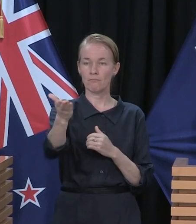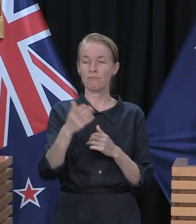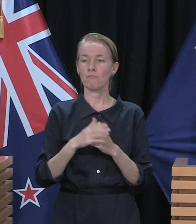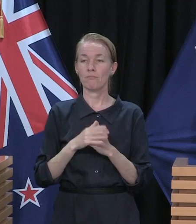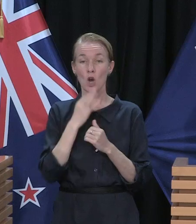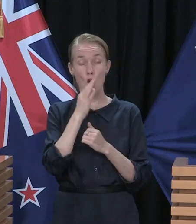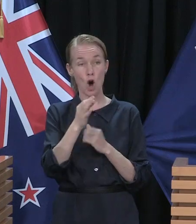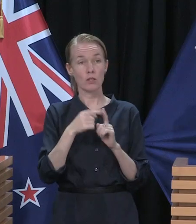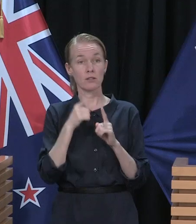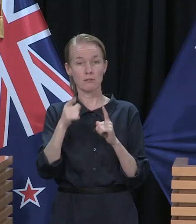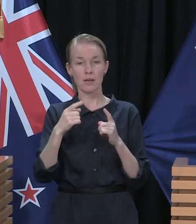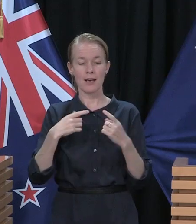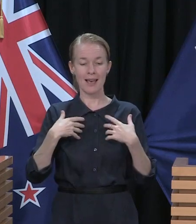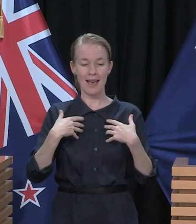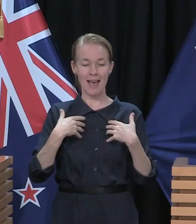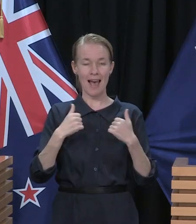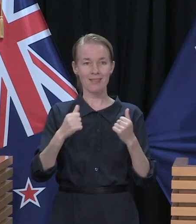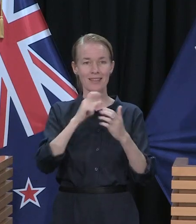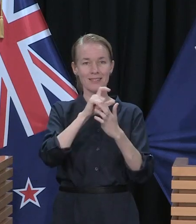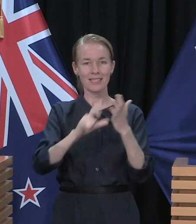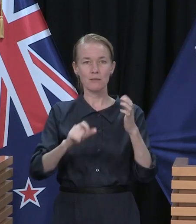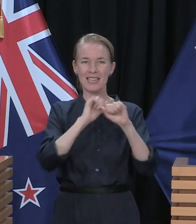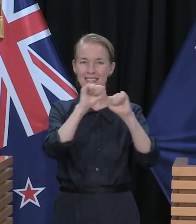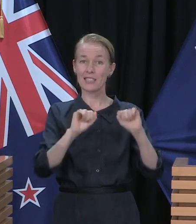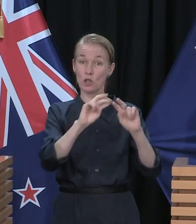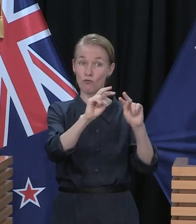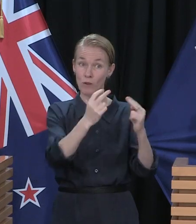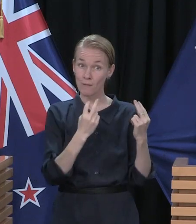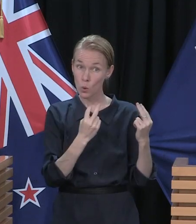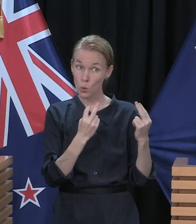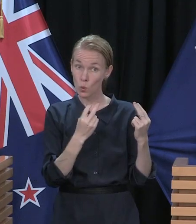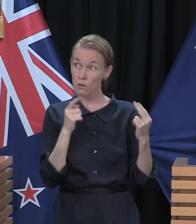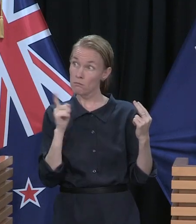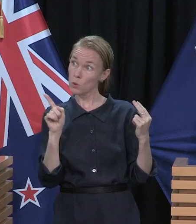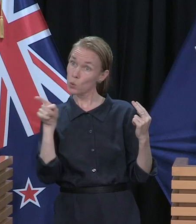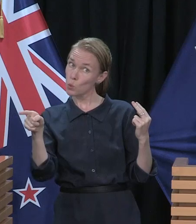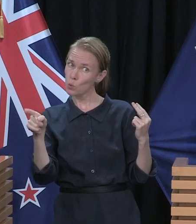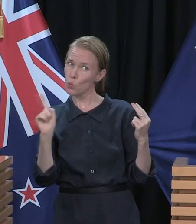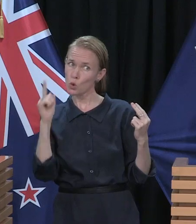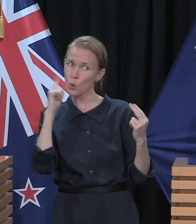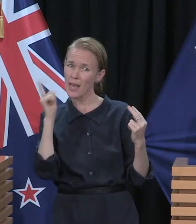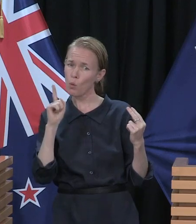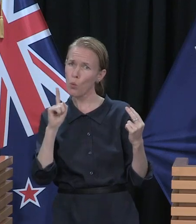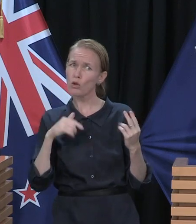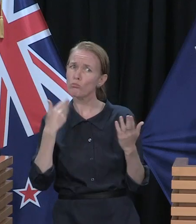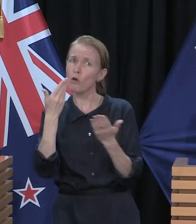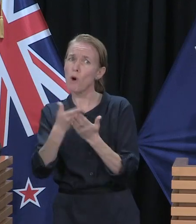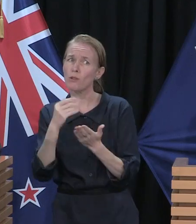INDISTINCTLY) spokesperson, do you have a response to the Simpson Review?